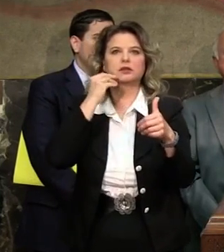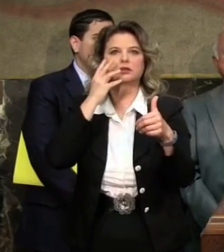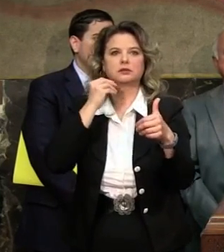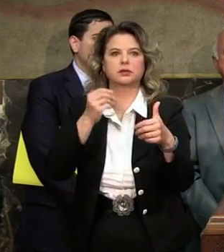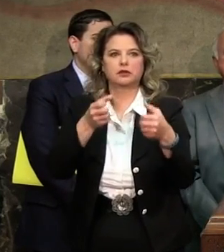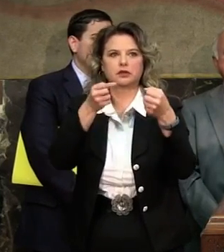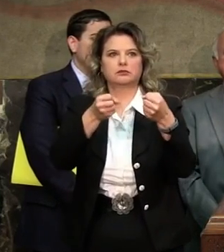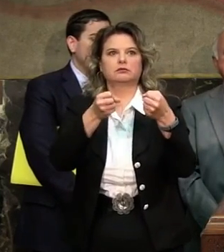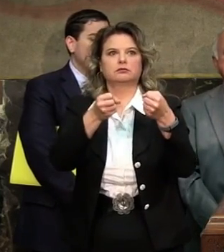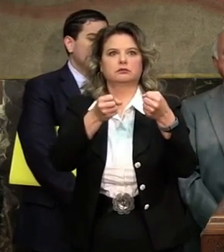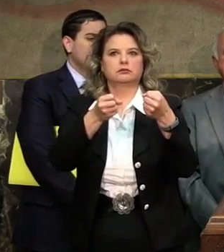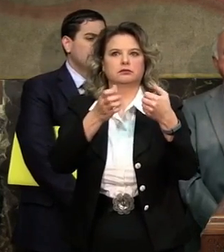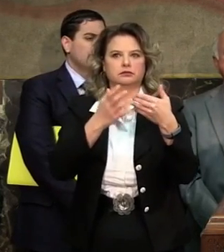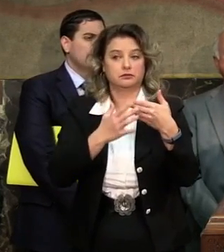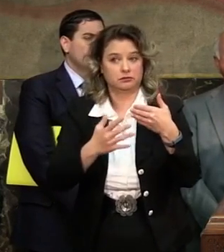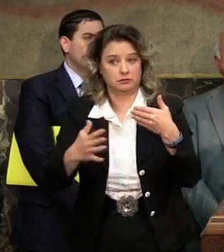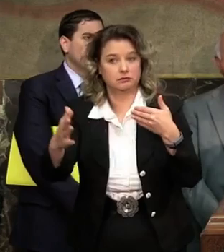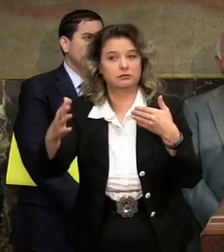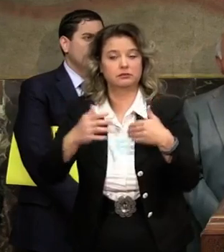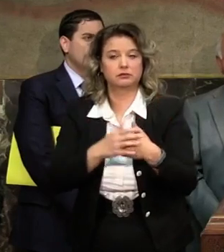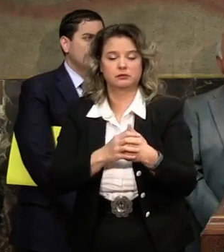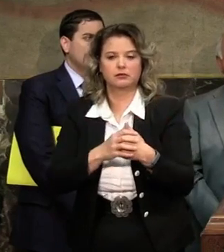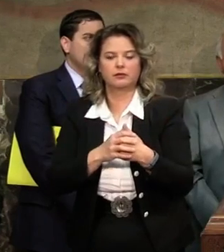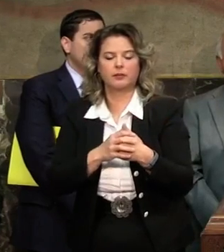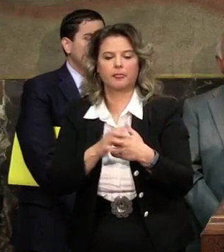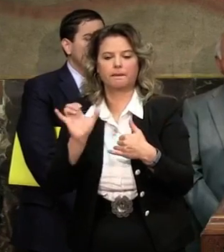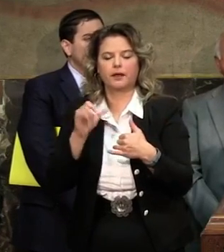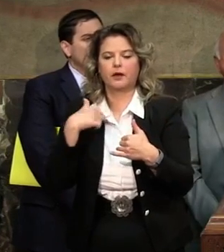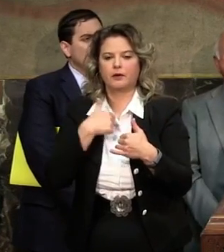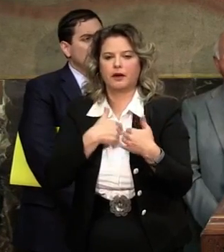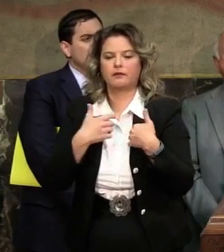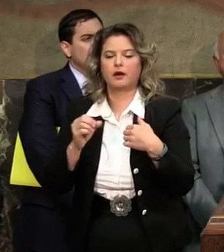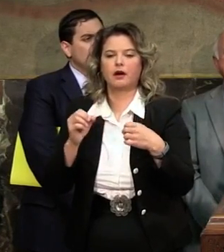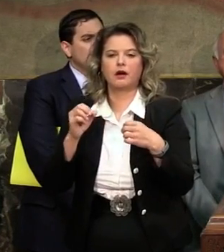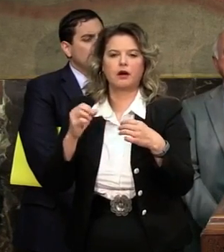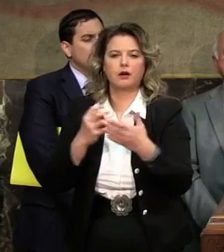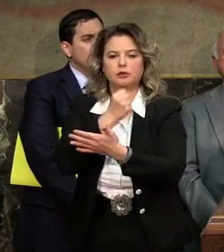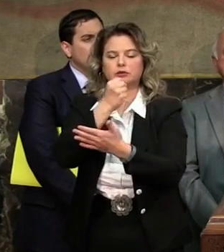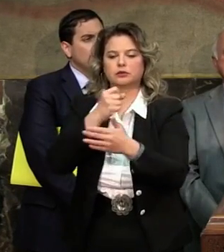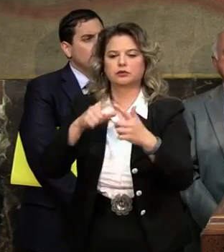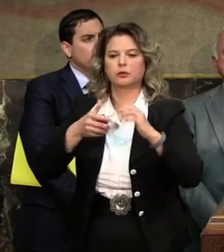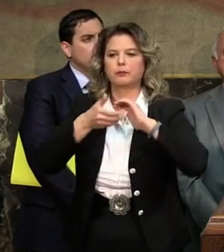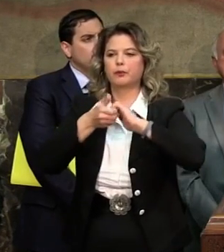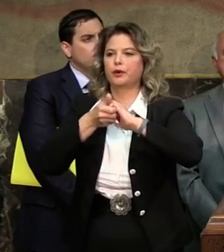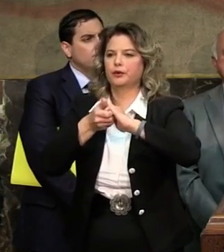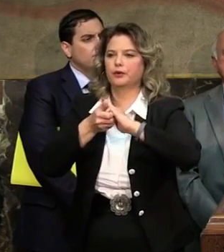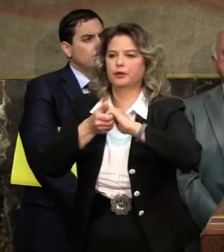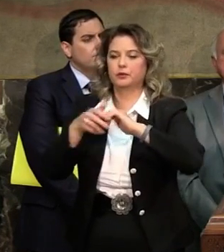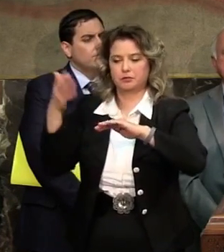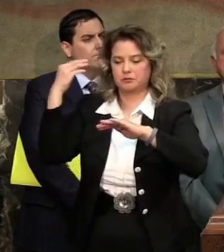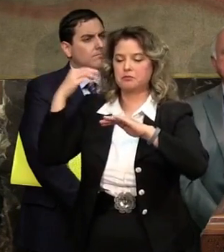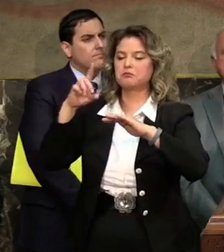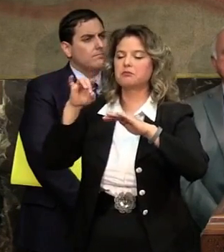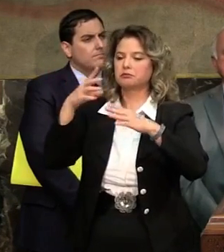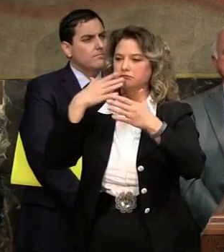that we also have an opportunity to partner and have partnered previously well with our Department of Corrections